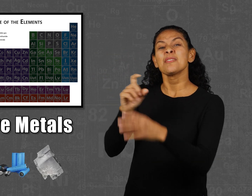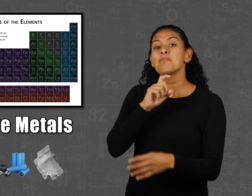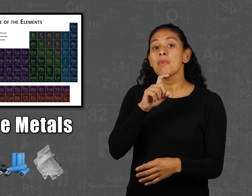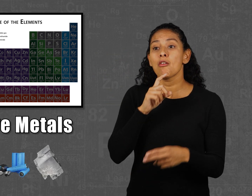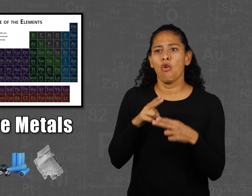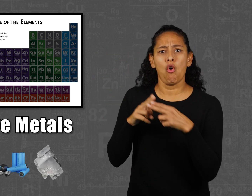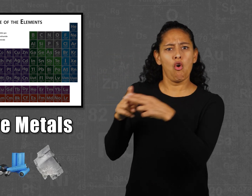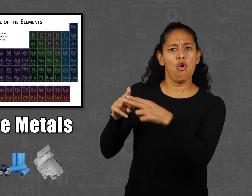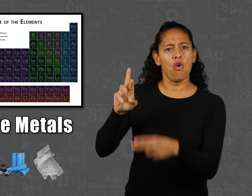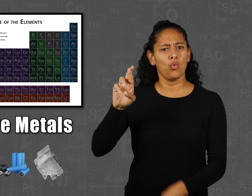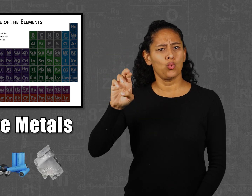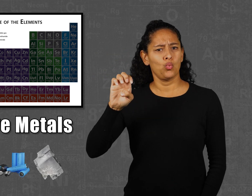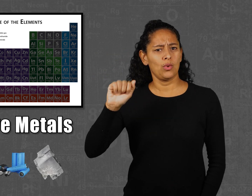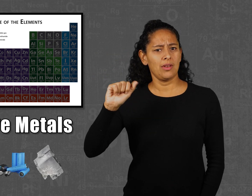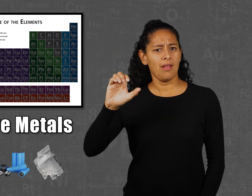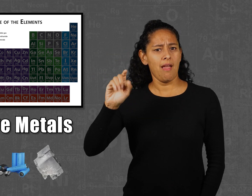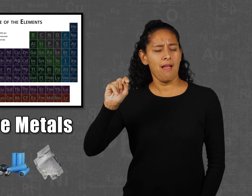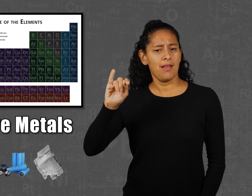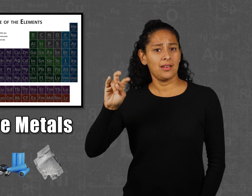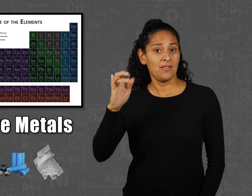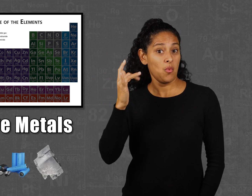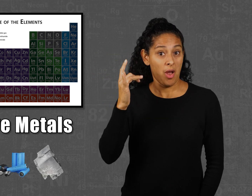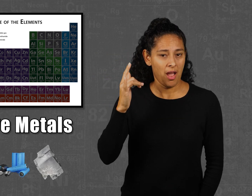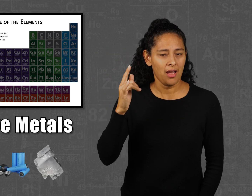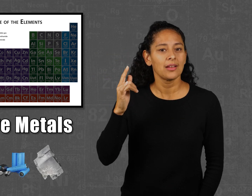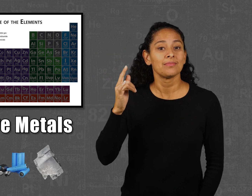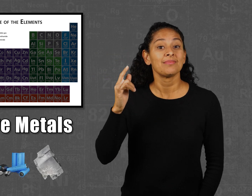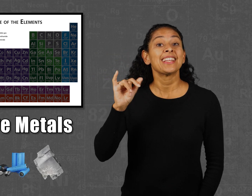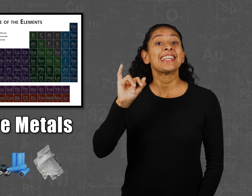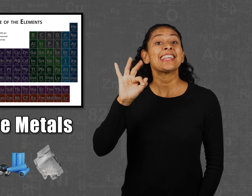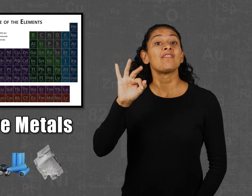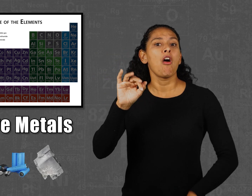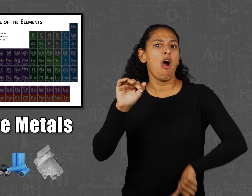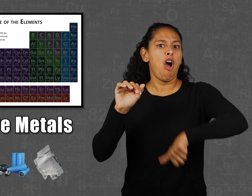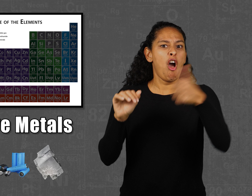These metals are called reactive because they REACT